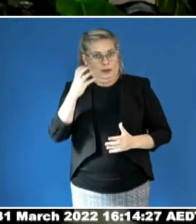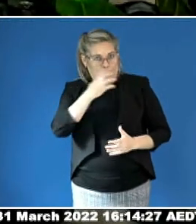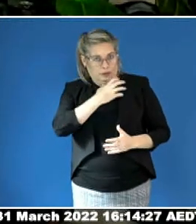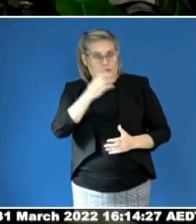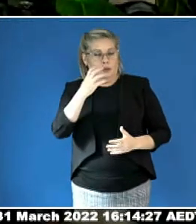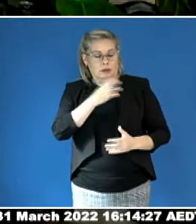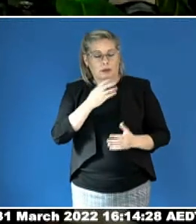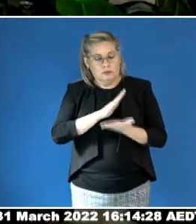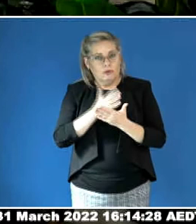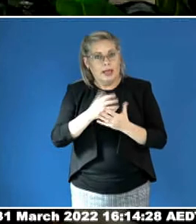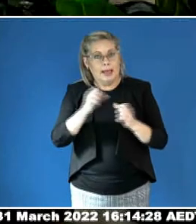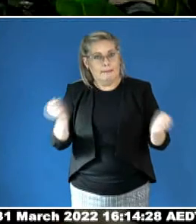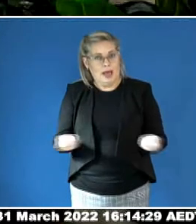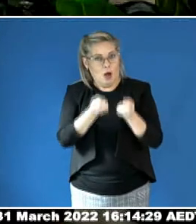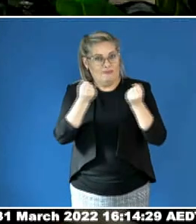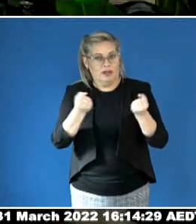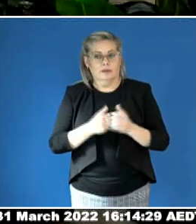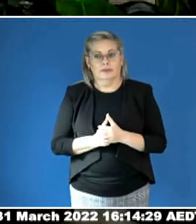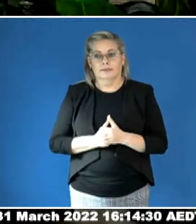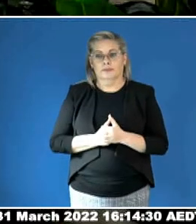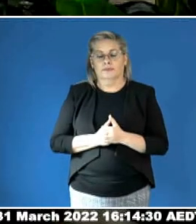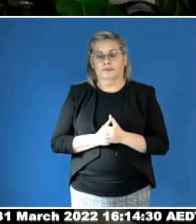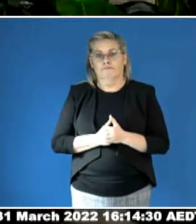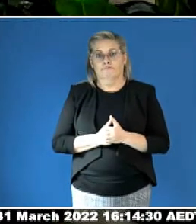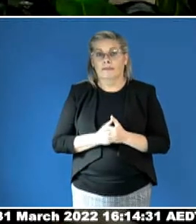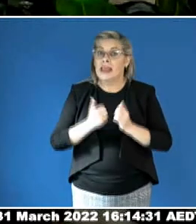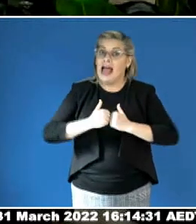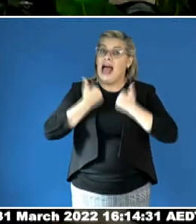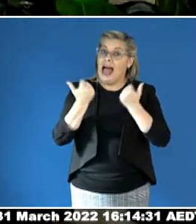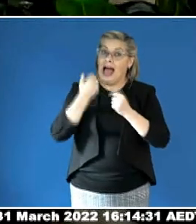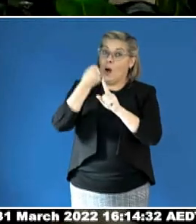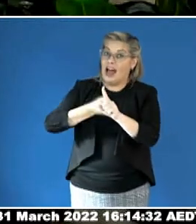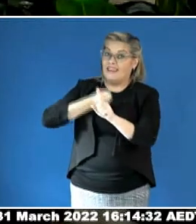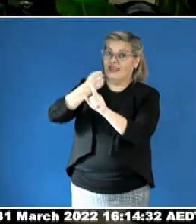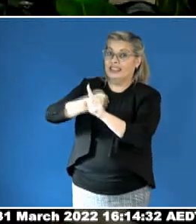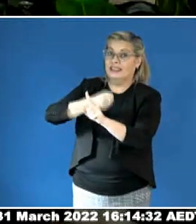So thank you. The advocacy work we are doing covers the lifespan of our community, and as